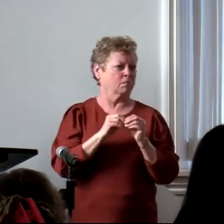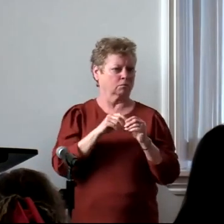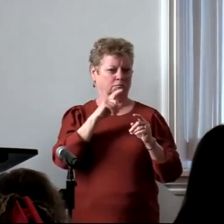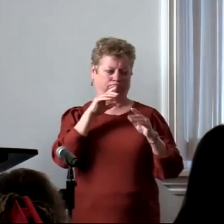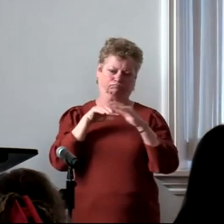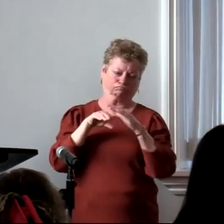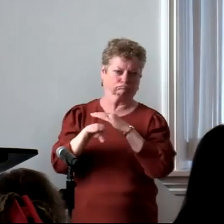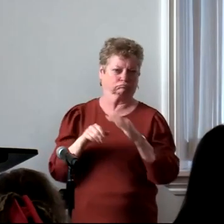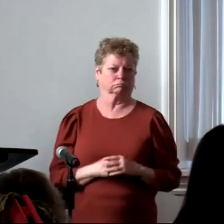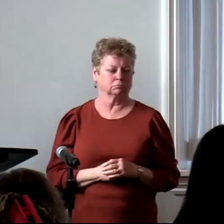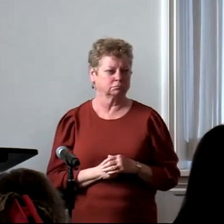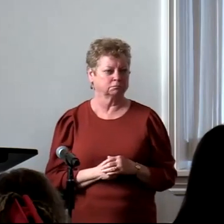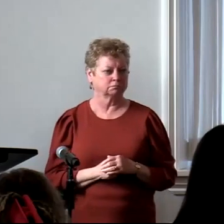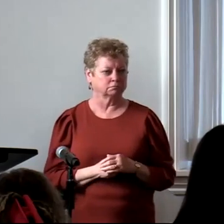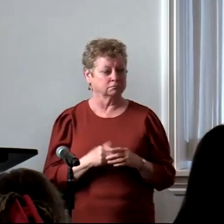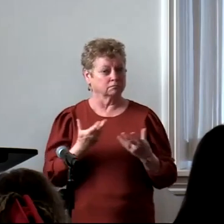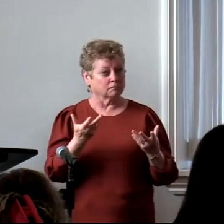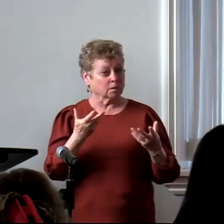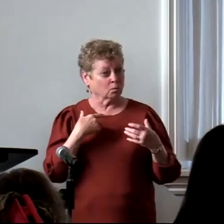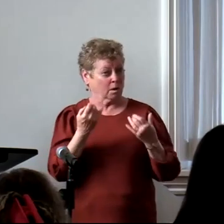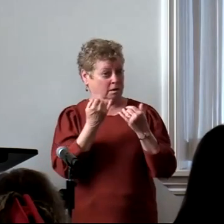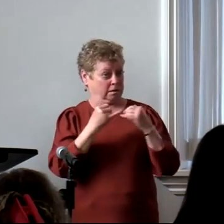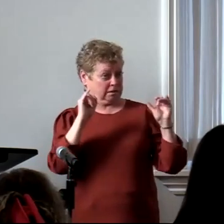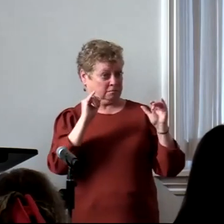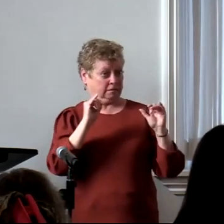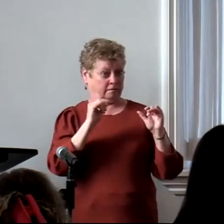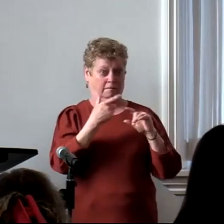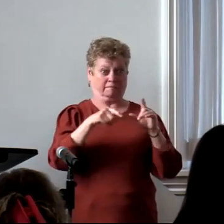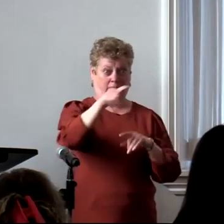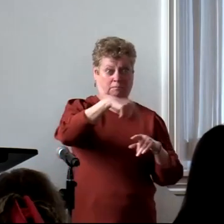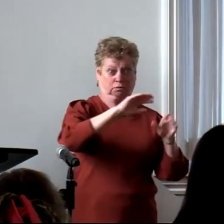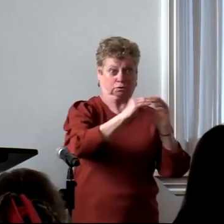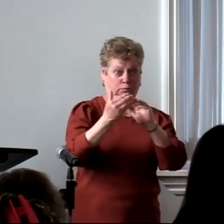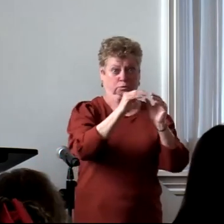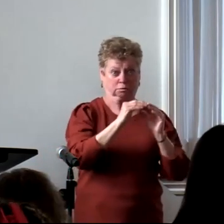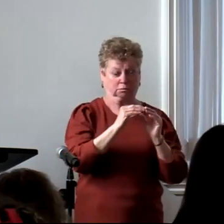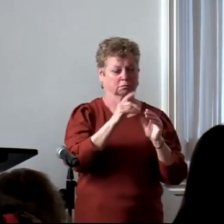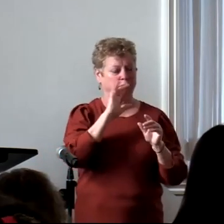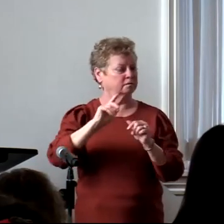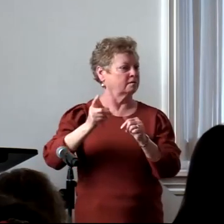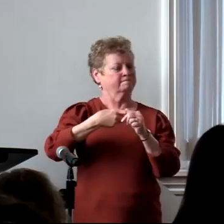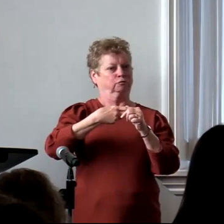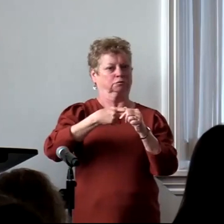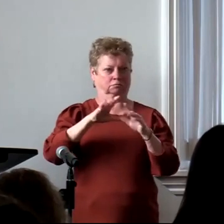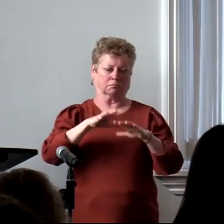In addition to it being independently developed by community, this will be the first tool of its kind in North America